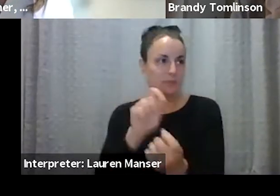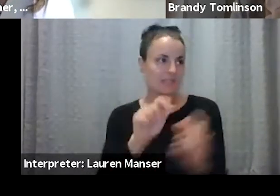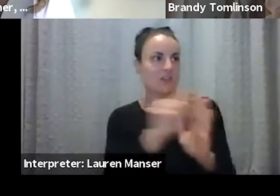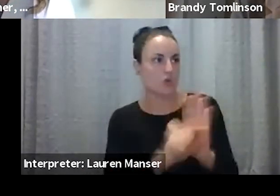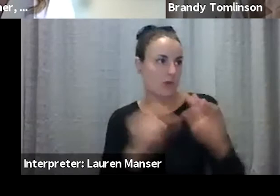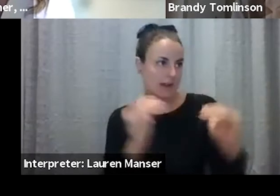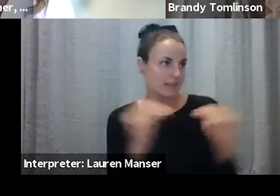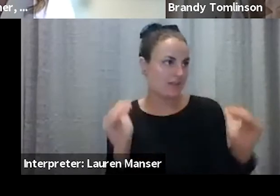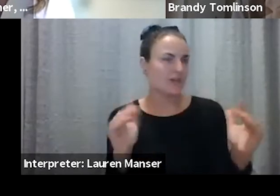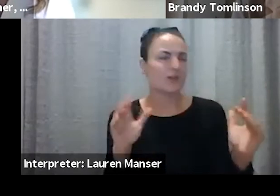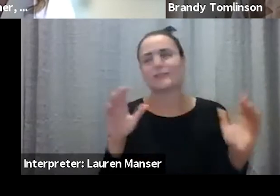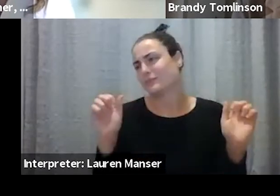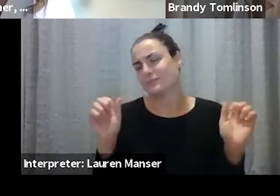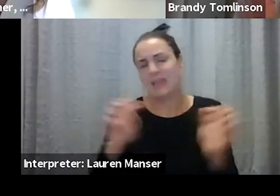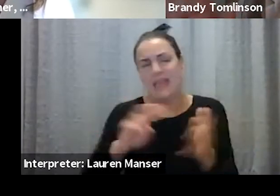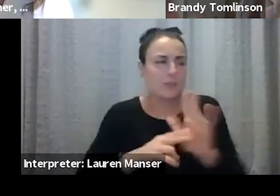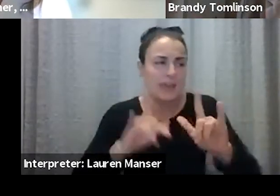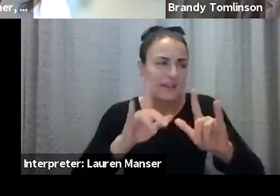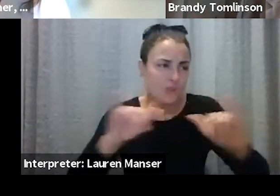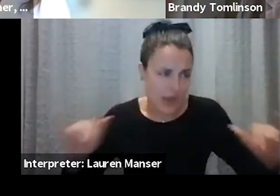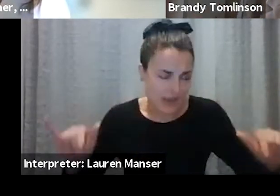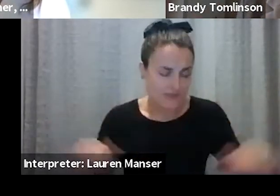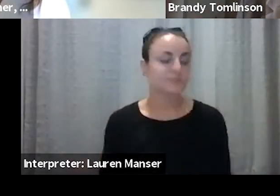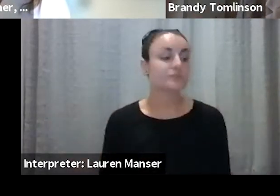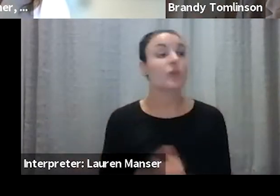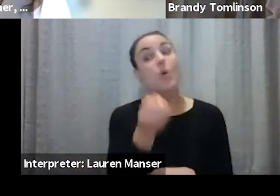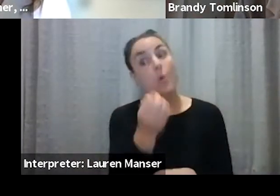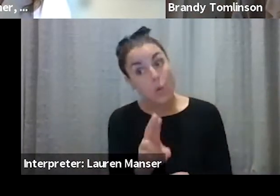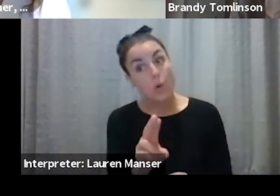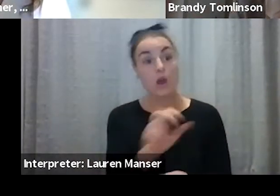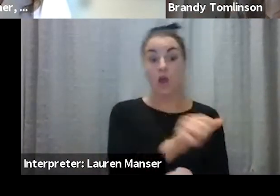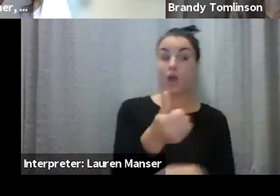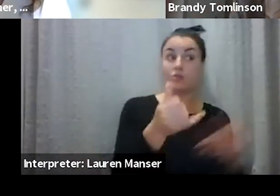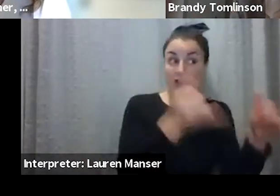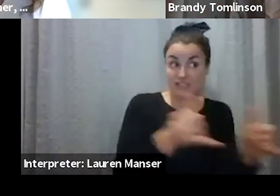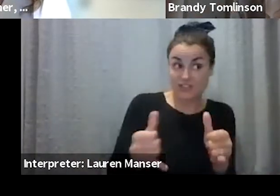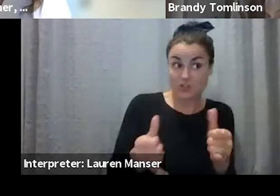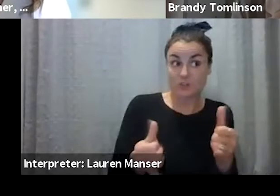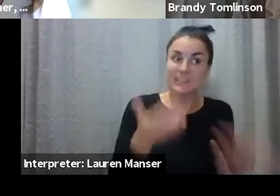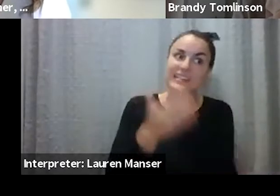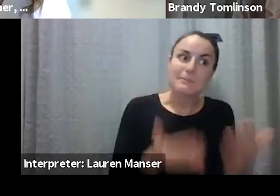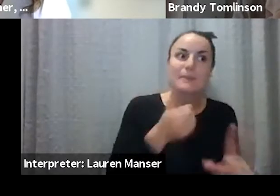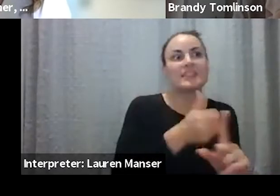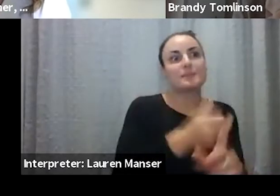And it could also be, other individual recognizing their child may have a disability, it doesn't have to be a teacher